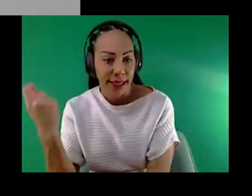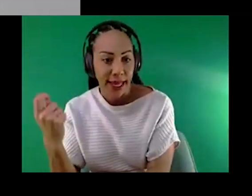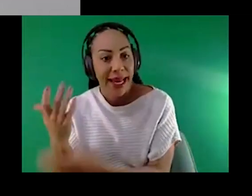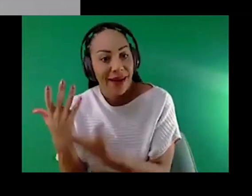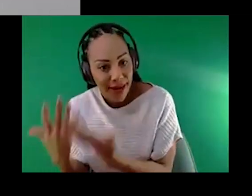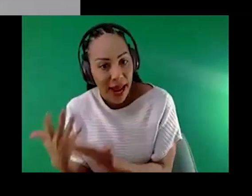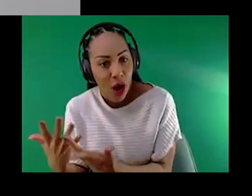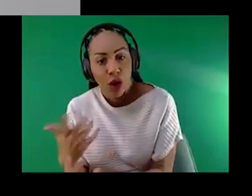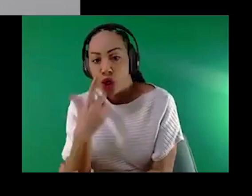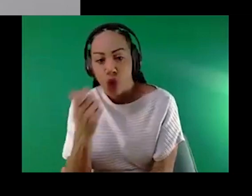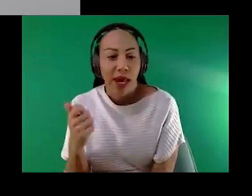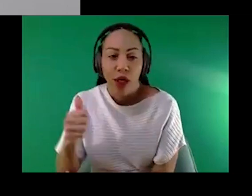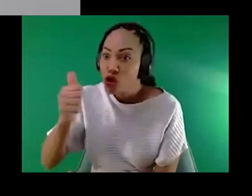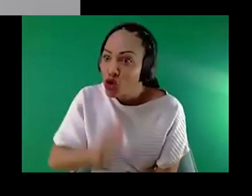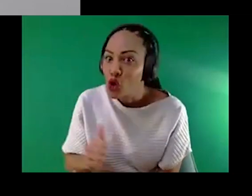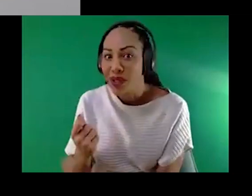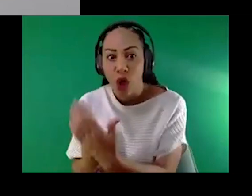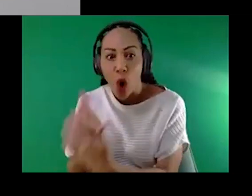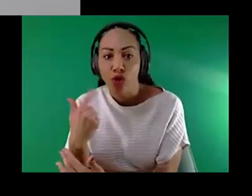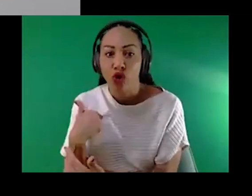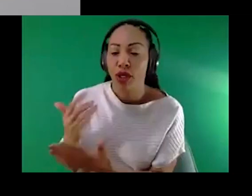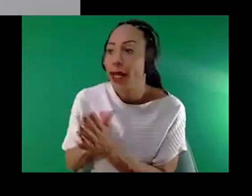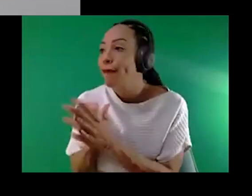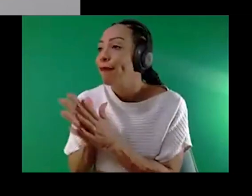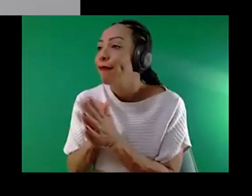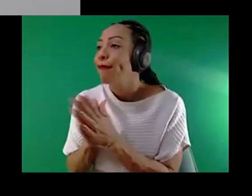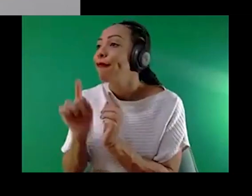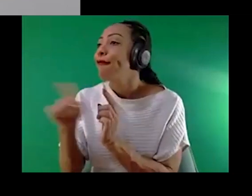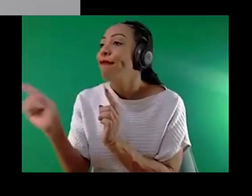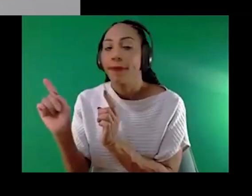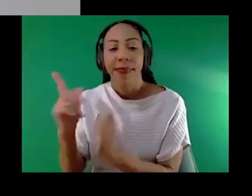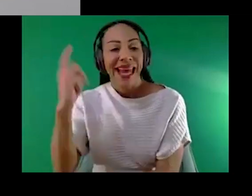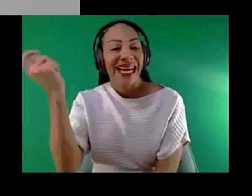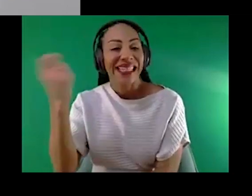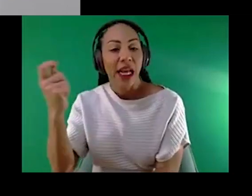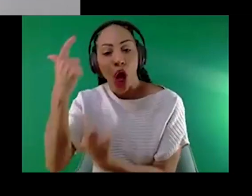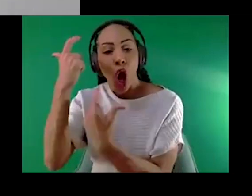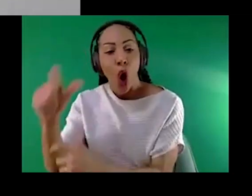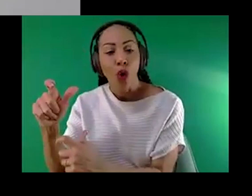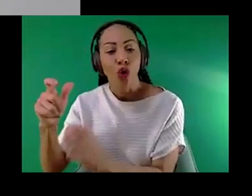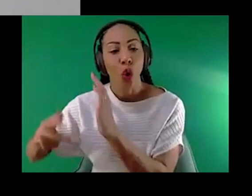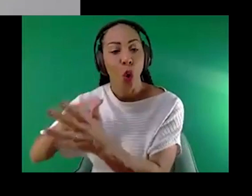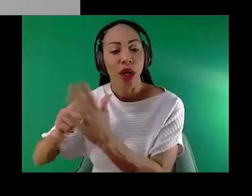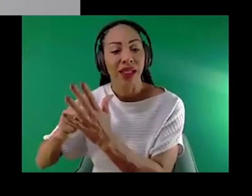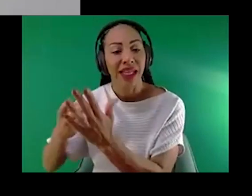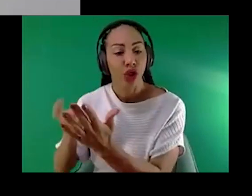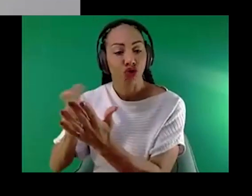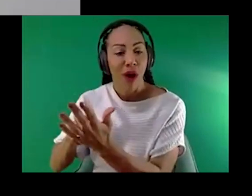opportunity you are here to get in touch with Italian post organisations and please consider